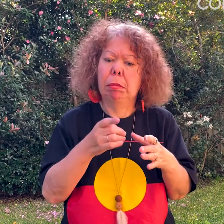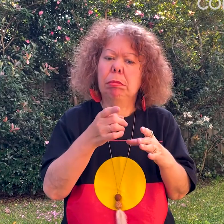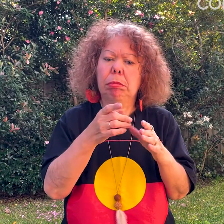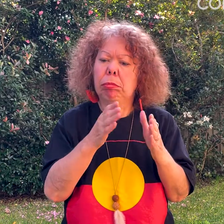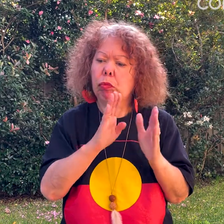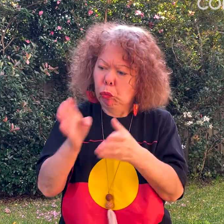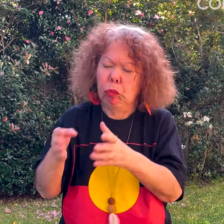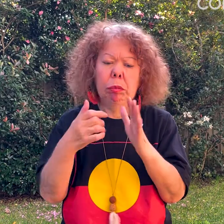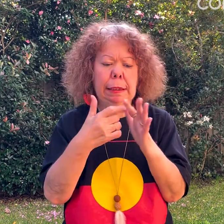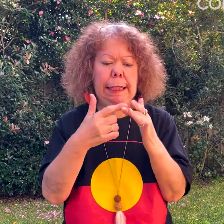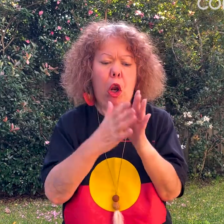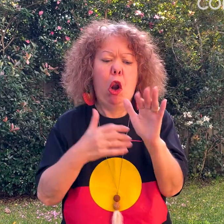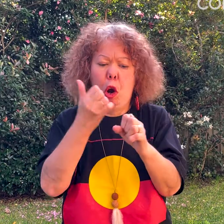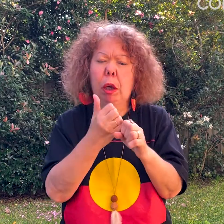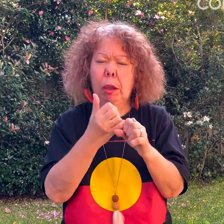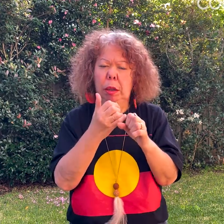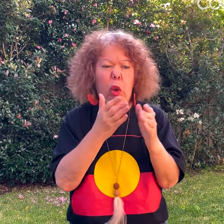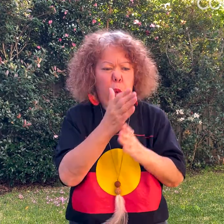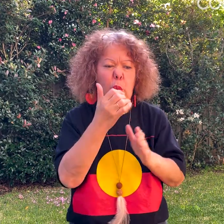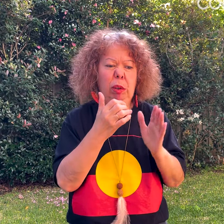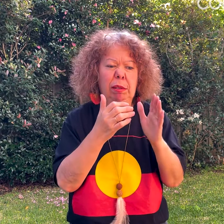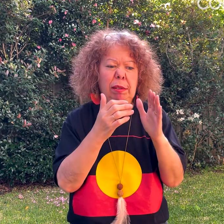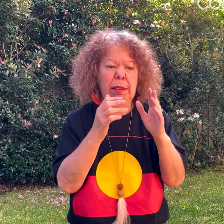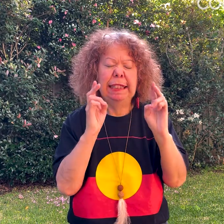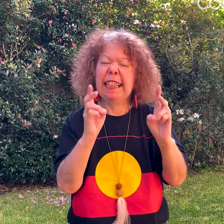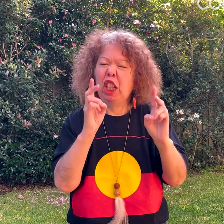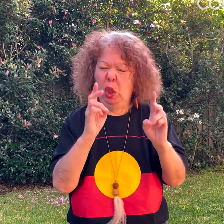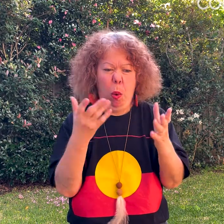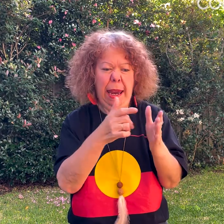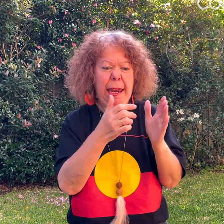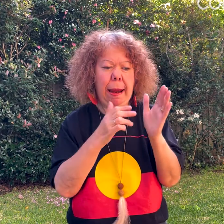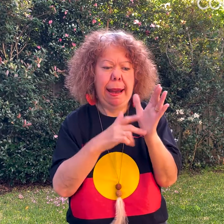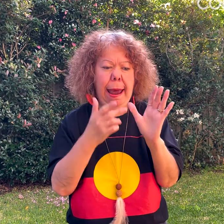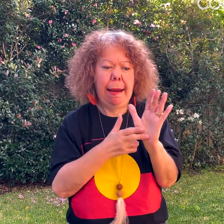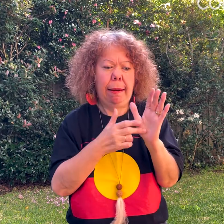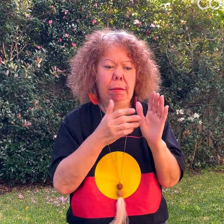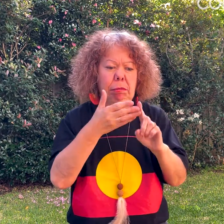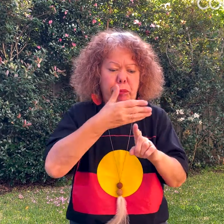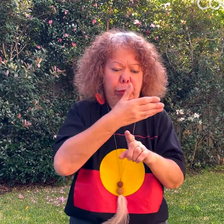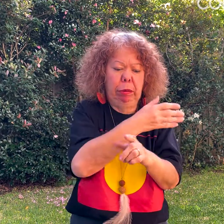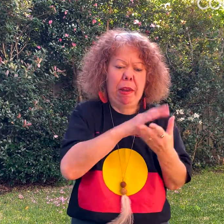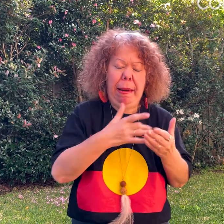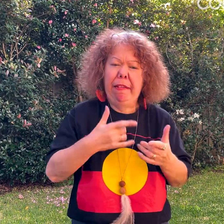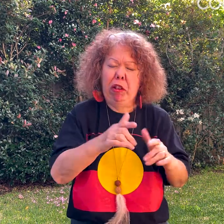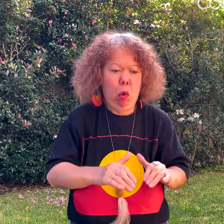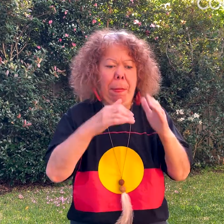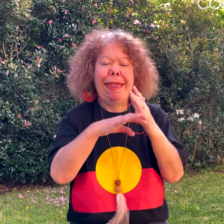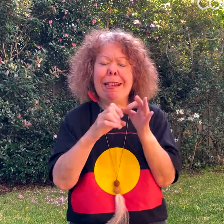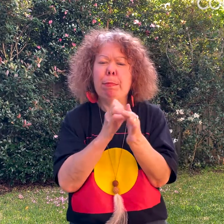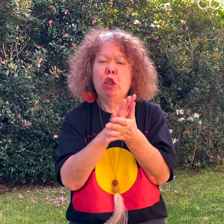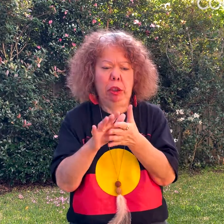from the Keewong Station where my Nan and her family grew up in the bush.